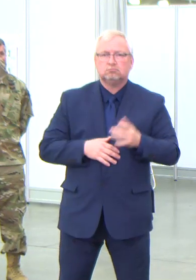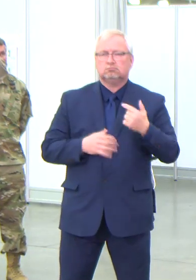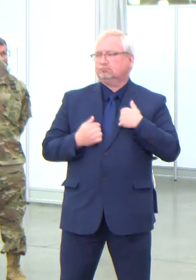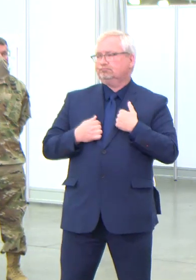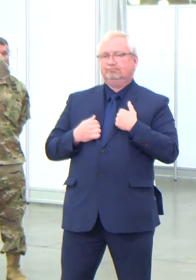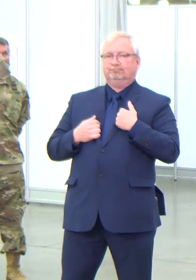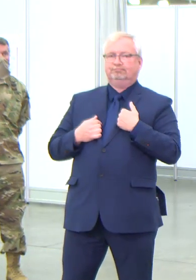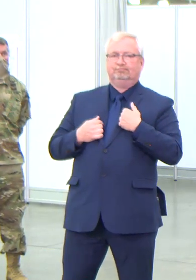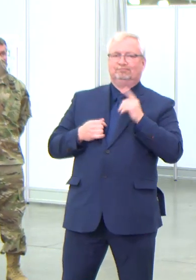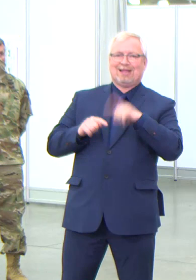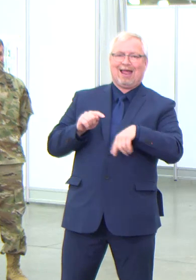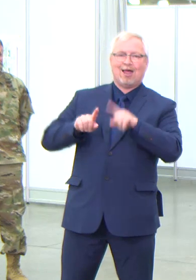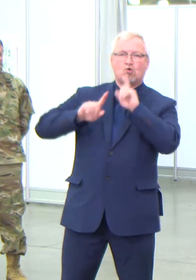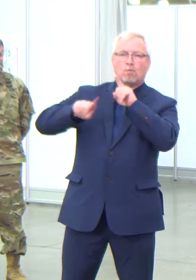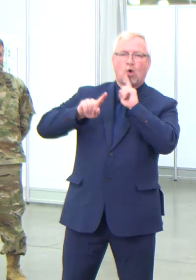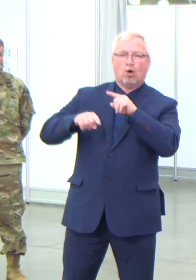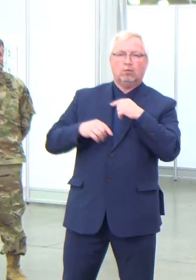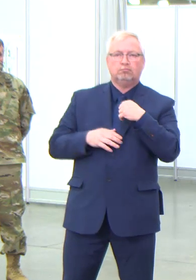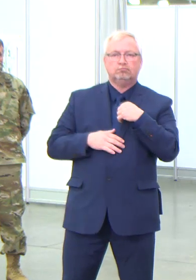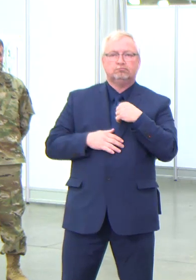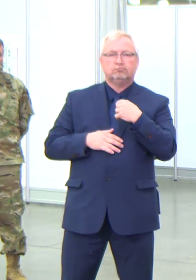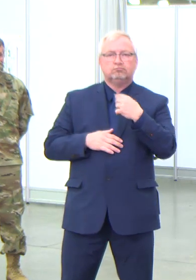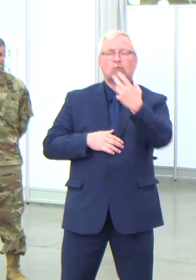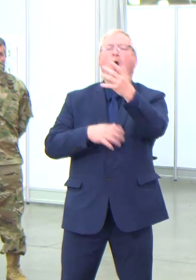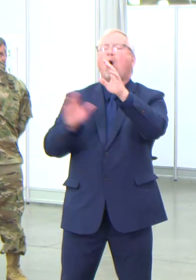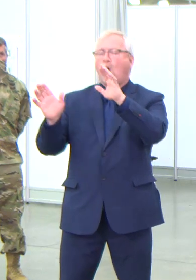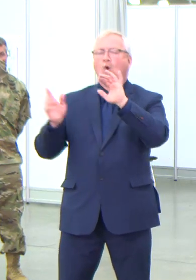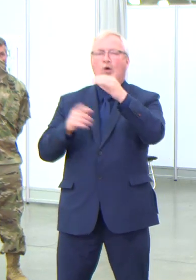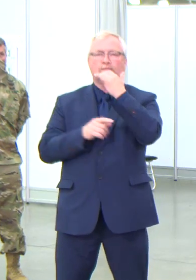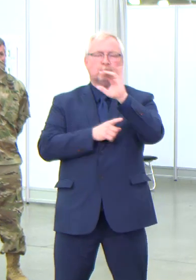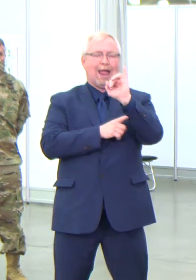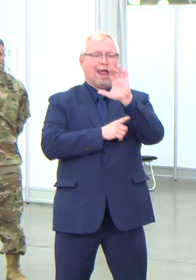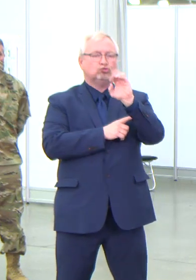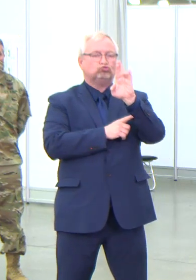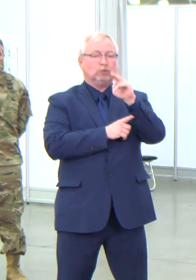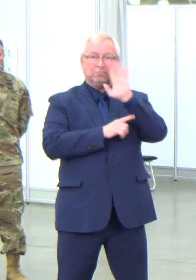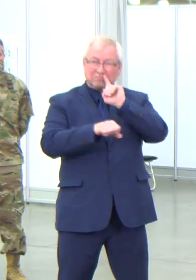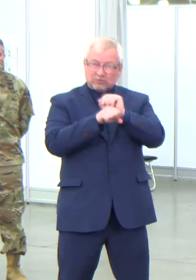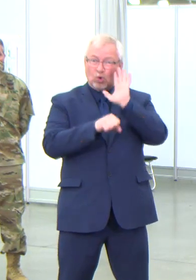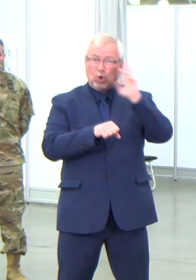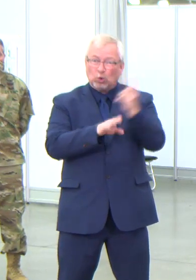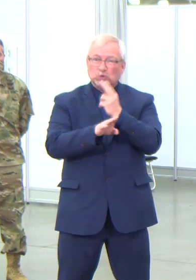) GOVERNOR HOGAN: I'm not sure of the validity of that report